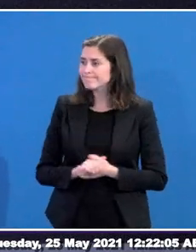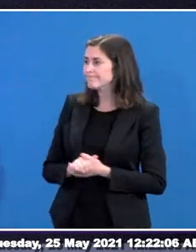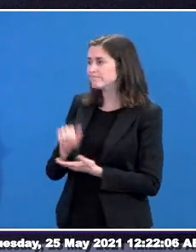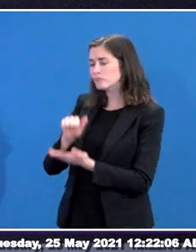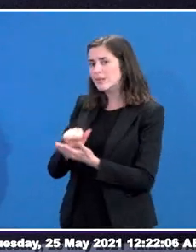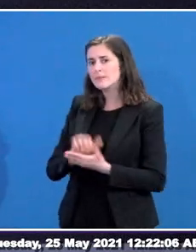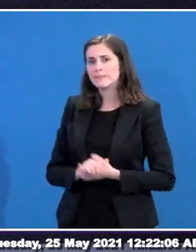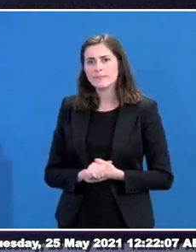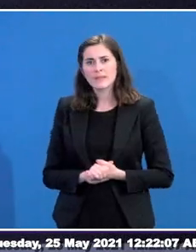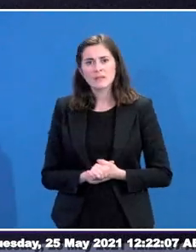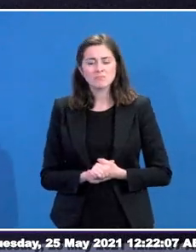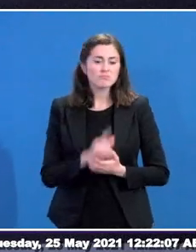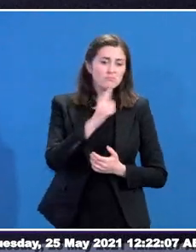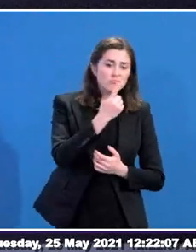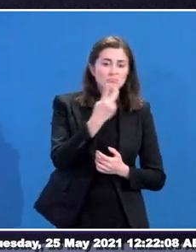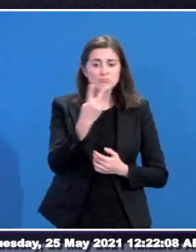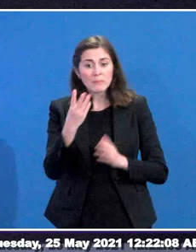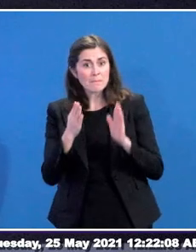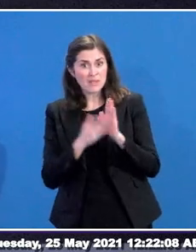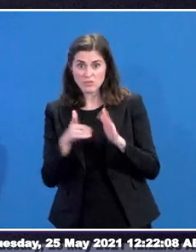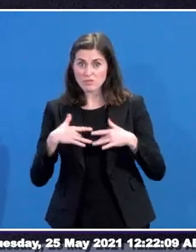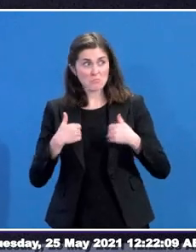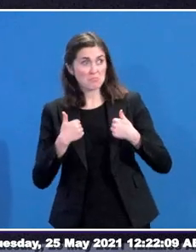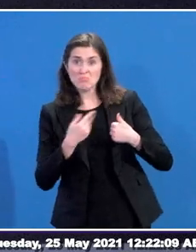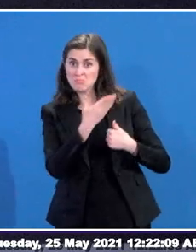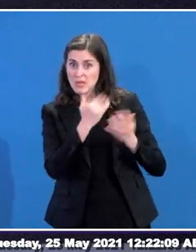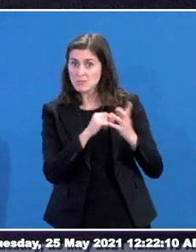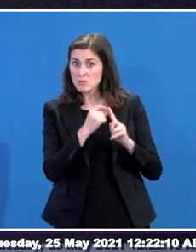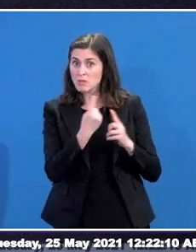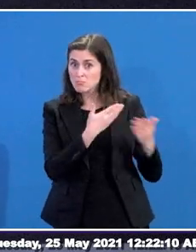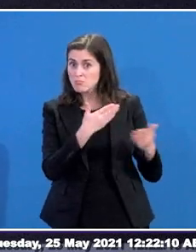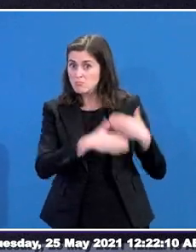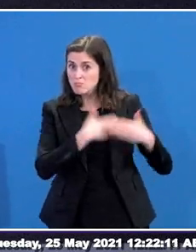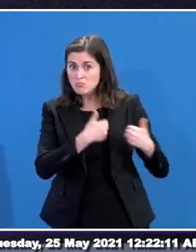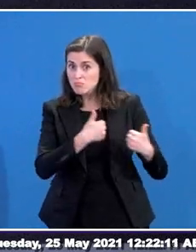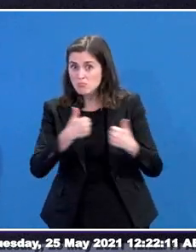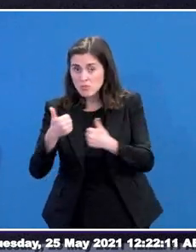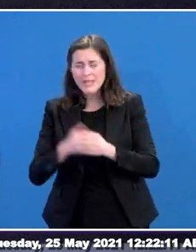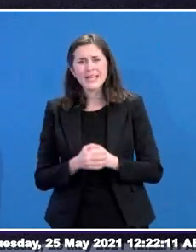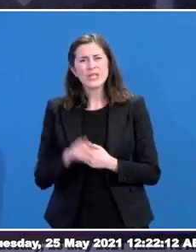it looked like it was working well. But you tell the Royal Commission, as paragraph 19, after a few months